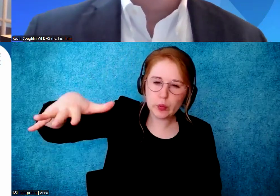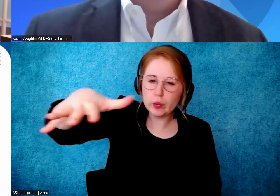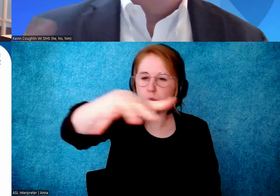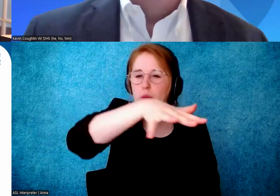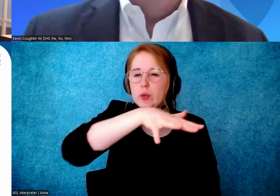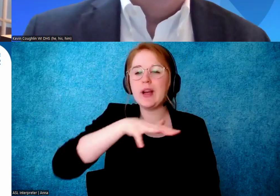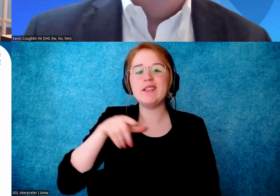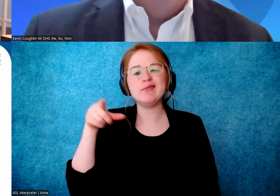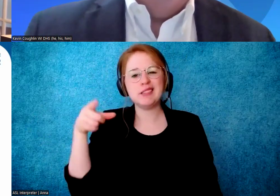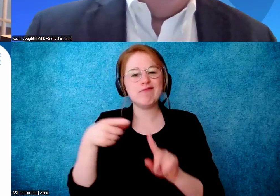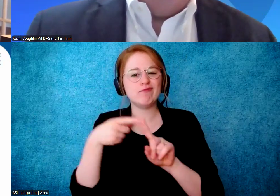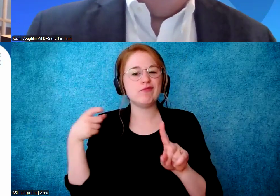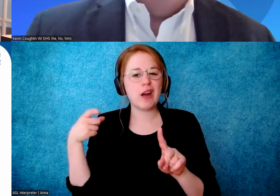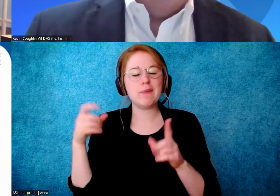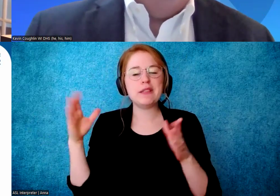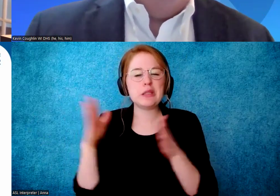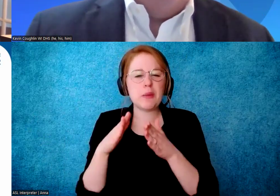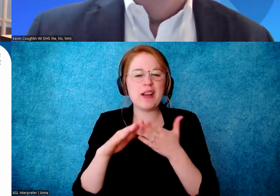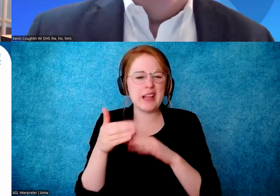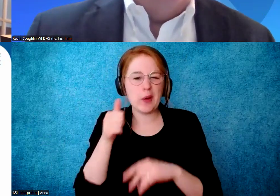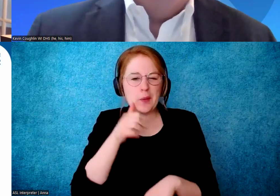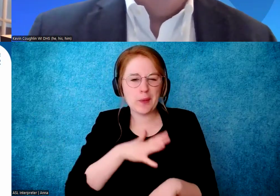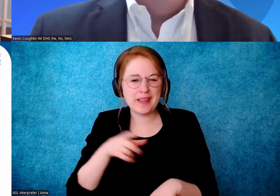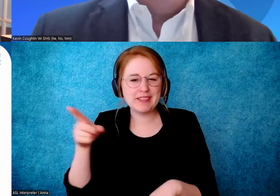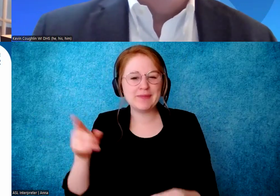And she's from a small town and she contacted me one day